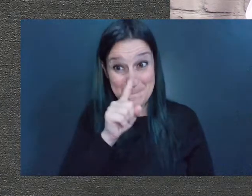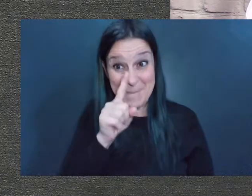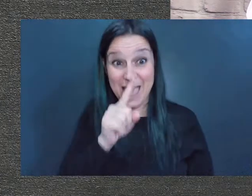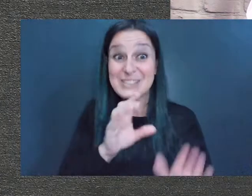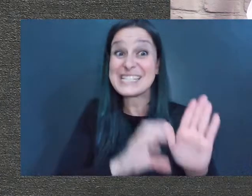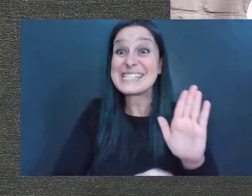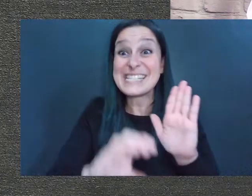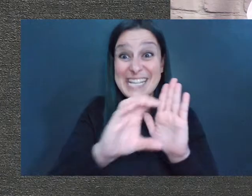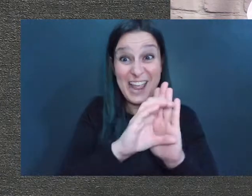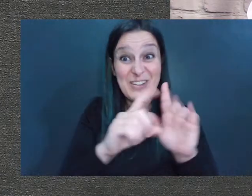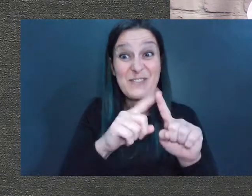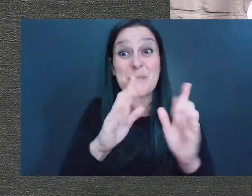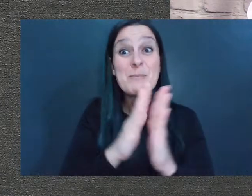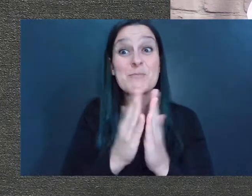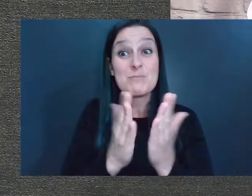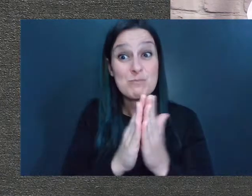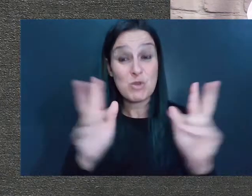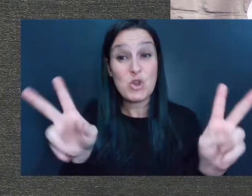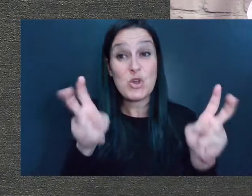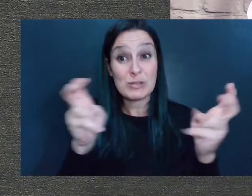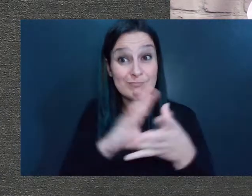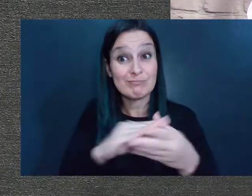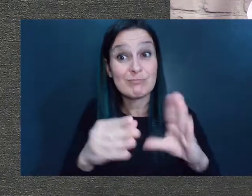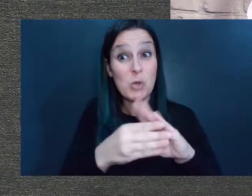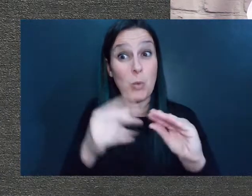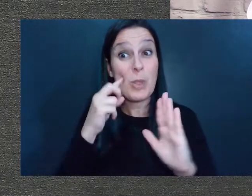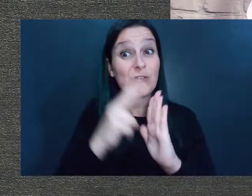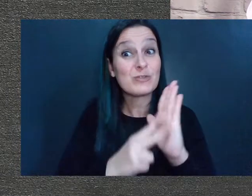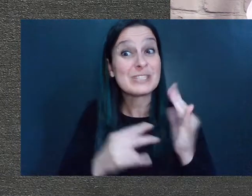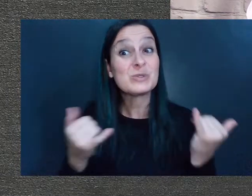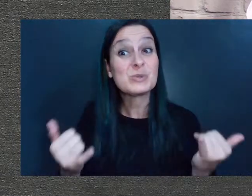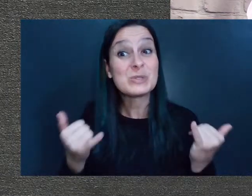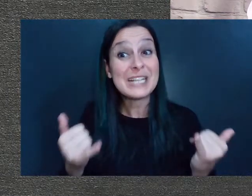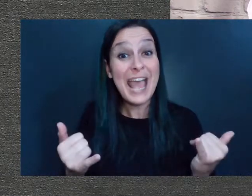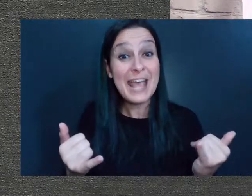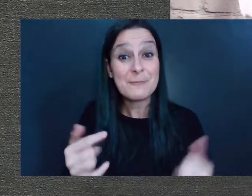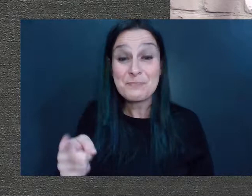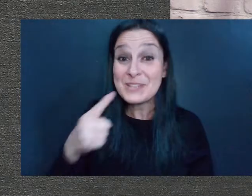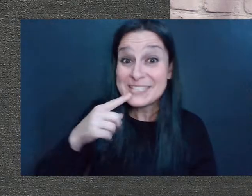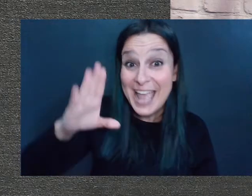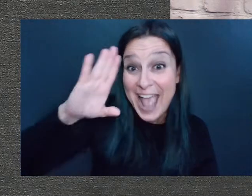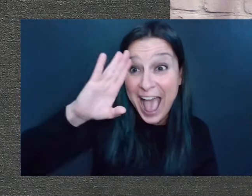from the story we're going to read today. Can you say hello to mouse?